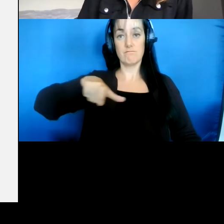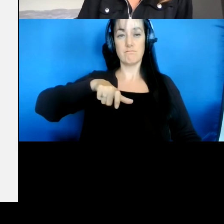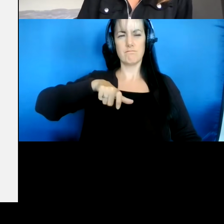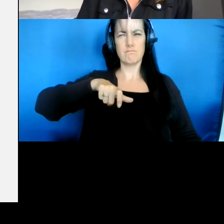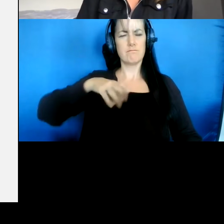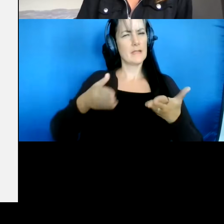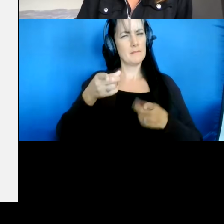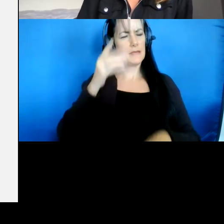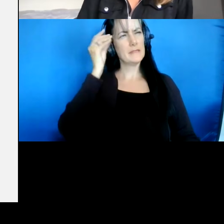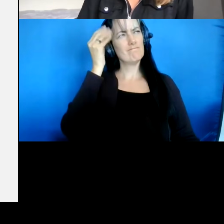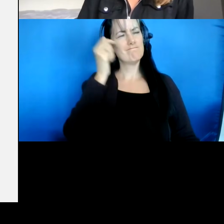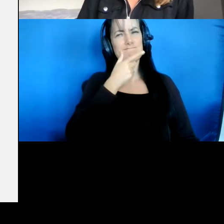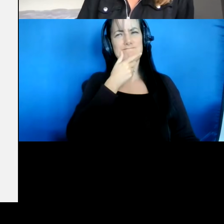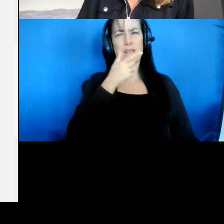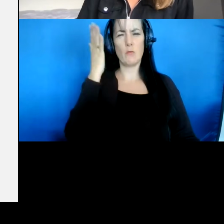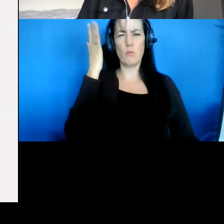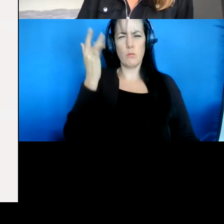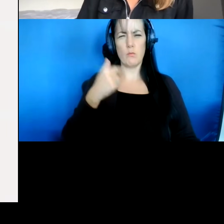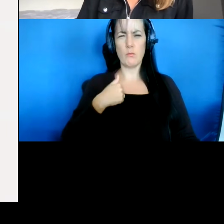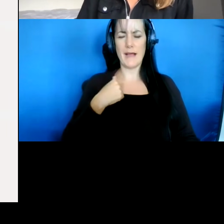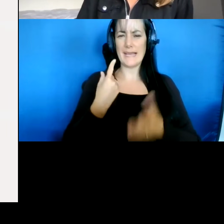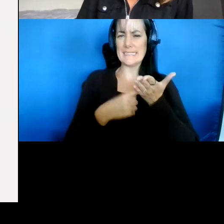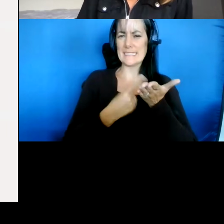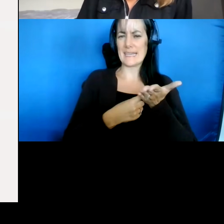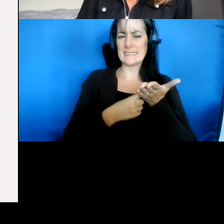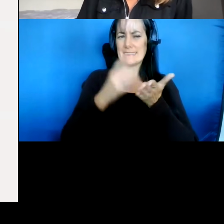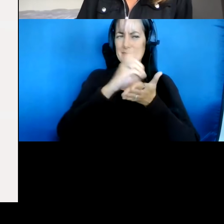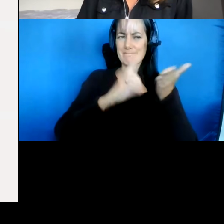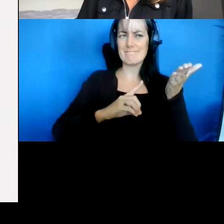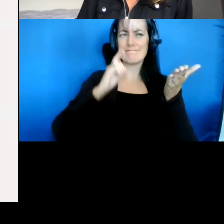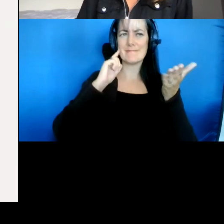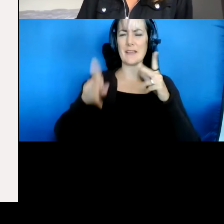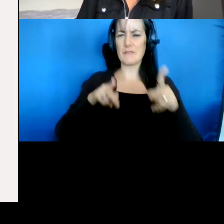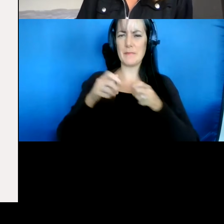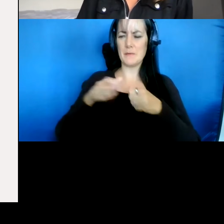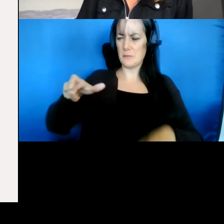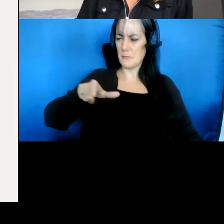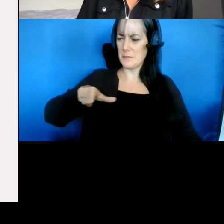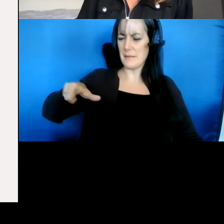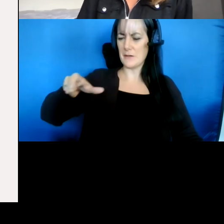am I talking about designing for mouse users, when, typically, people with disabilities do not